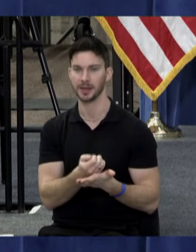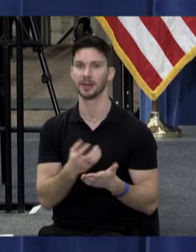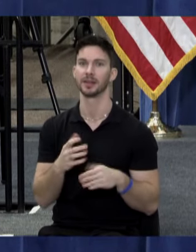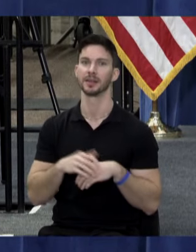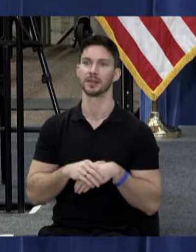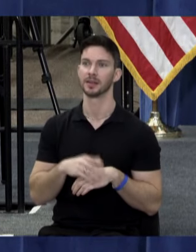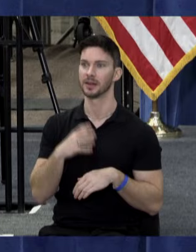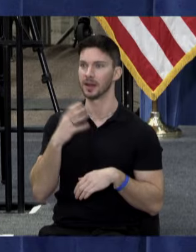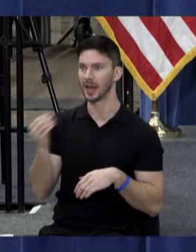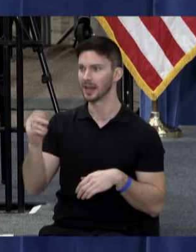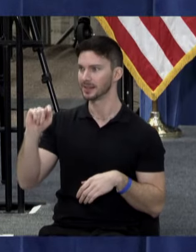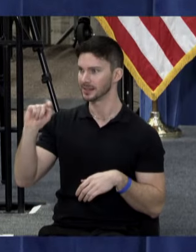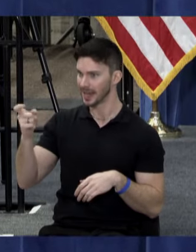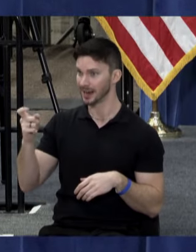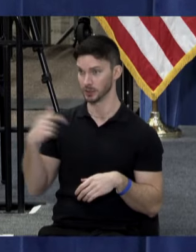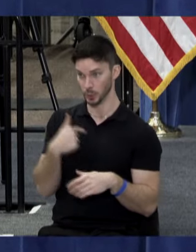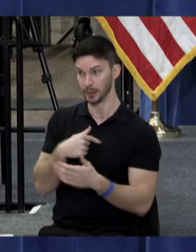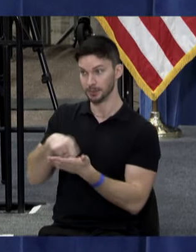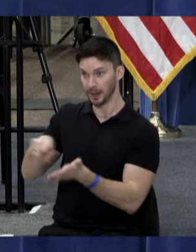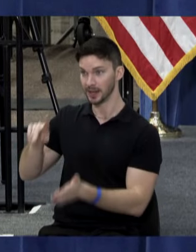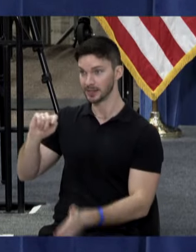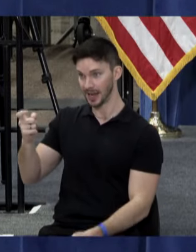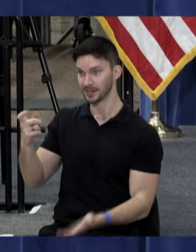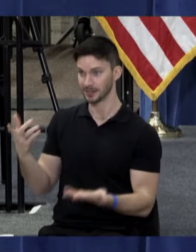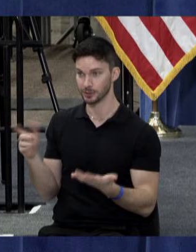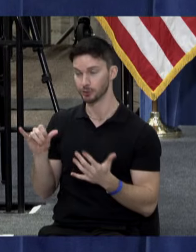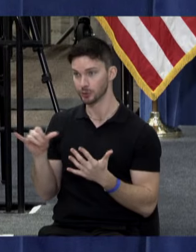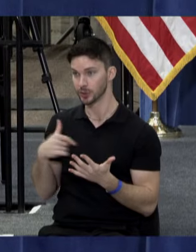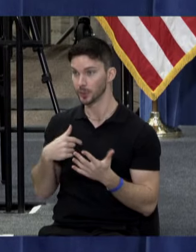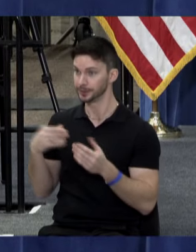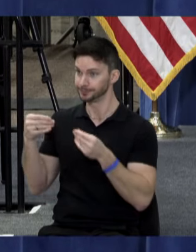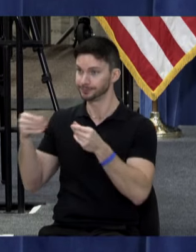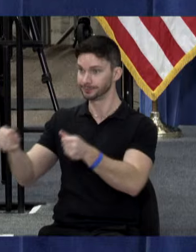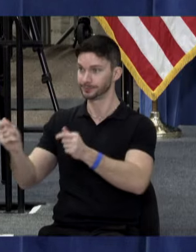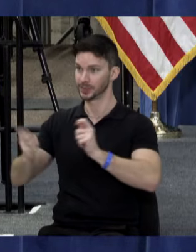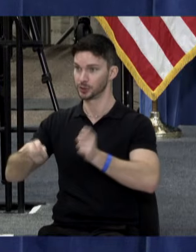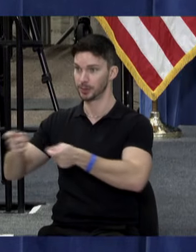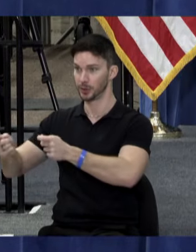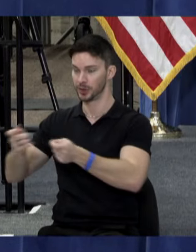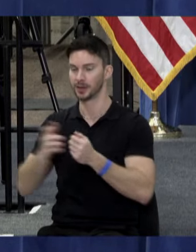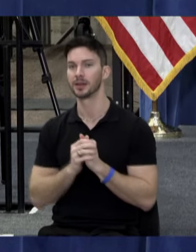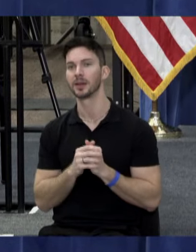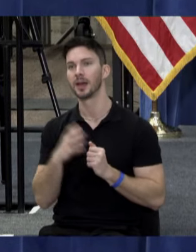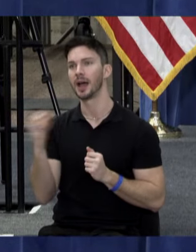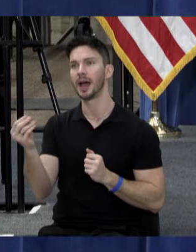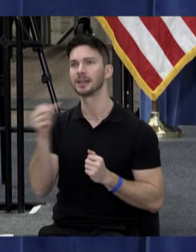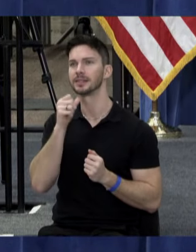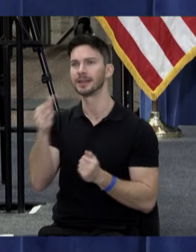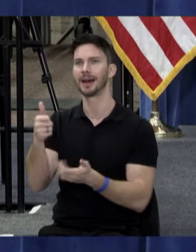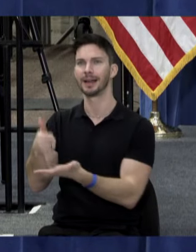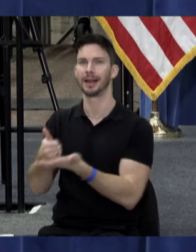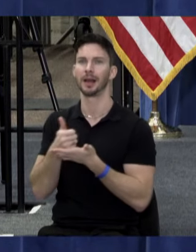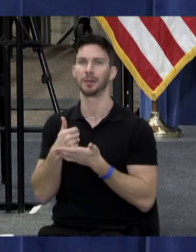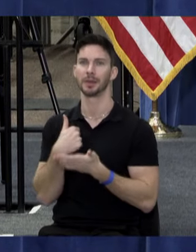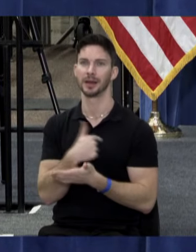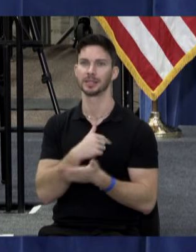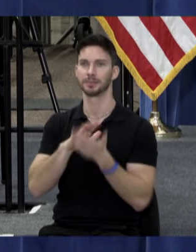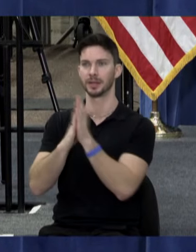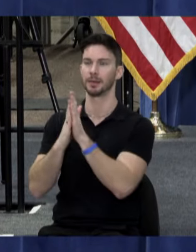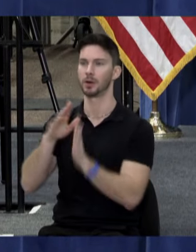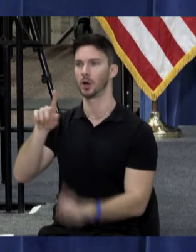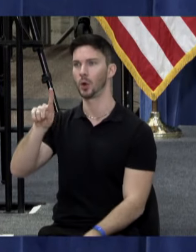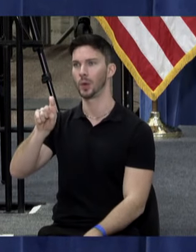don't forget that. We pay taxes. And also to help us not be a 121. Now I'll explain what that is.